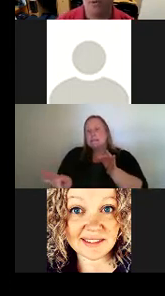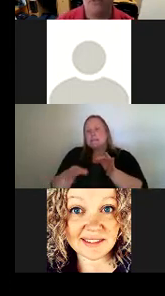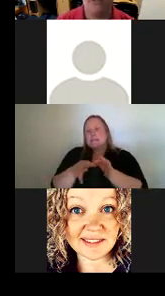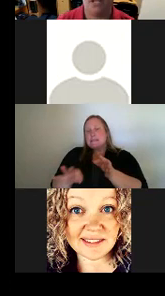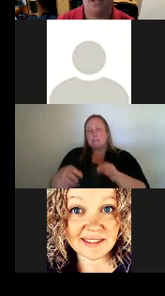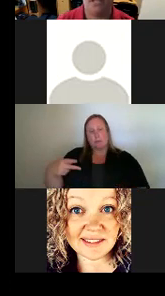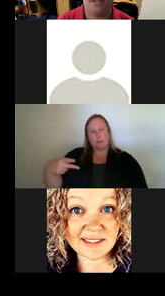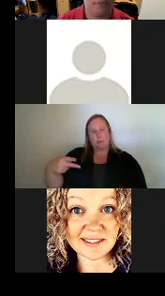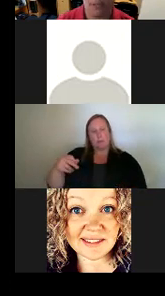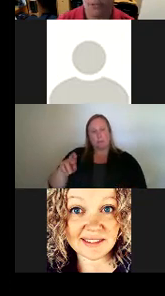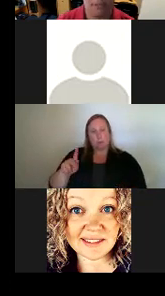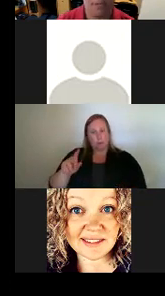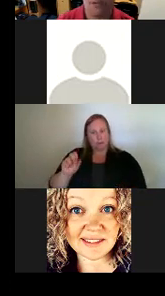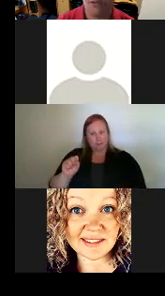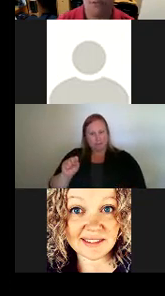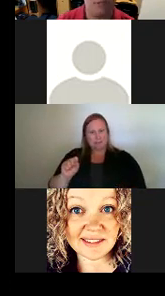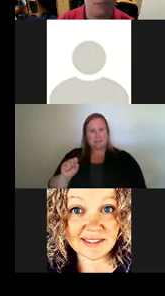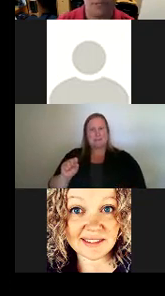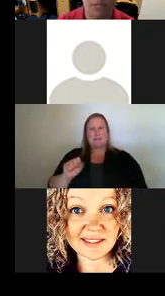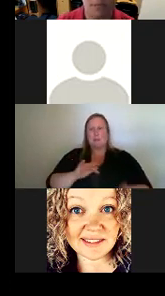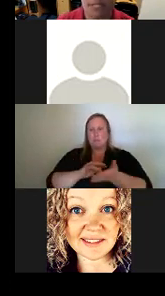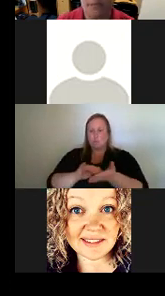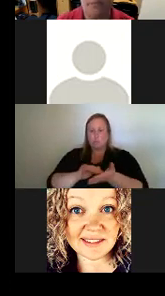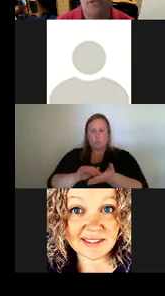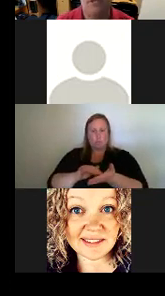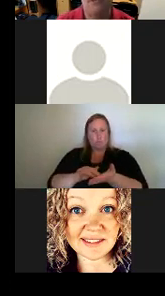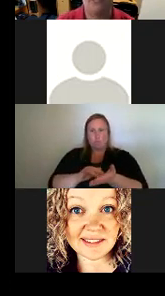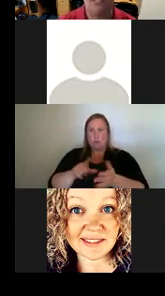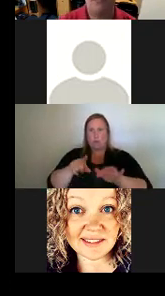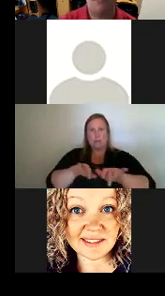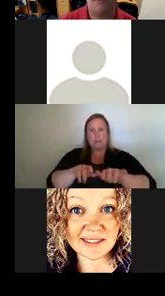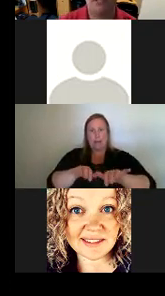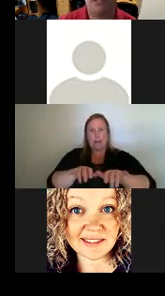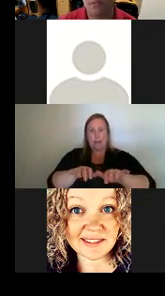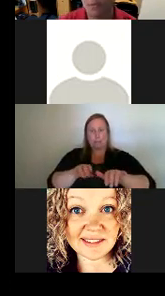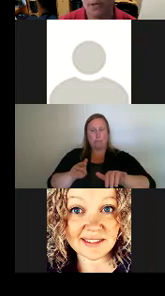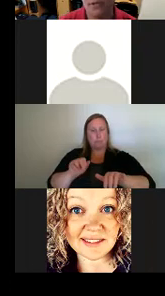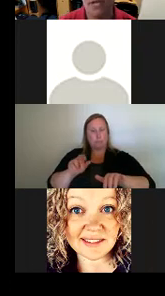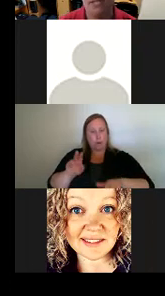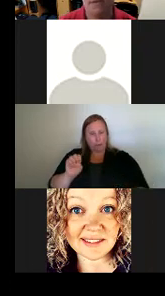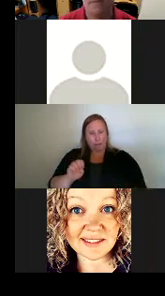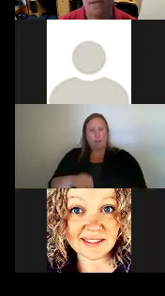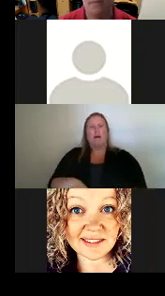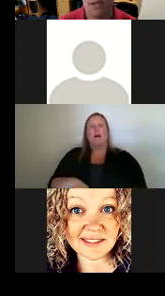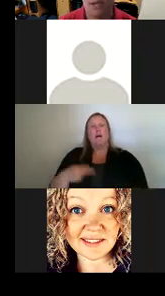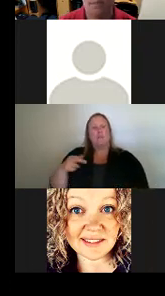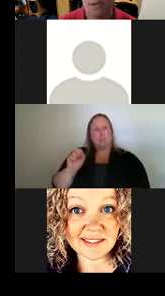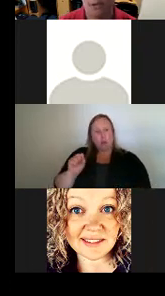THAT ARE MECHANICAL AND YOU TYPE IN BRAILLE ON THOSE, THE PERKINS SMART BRAILLER AND THE MOUNTBATTEN BRAILLER MODELS